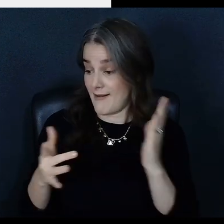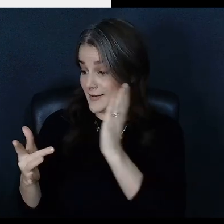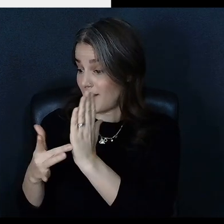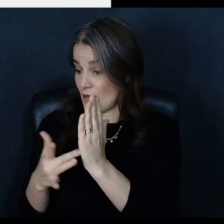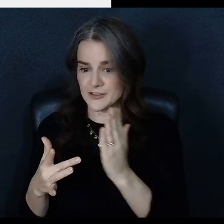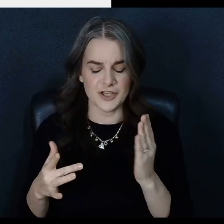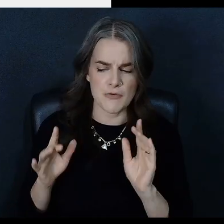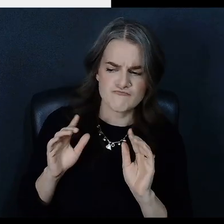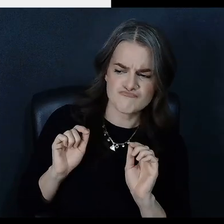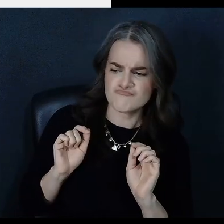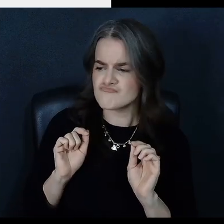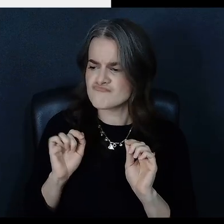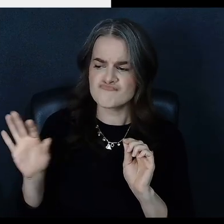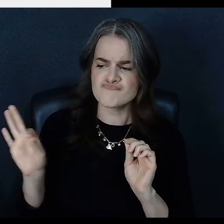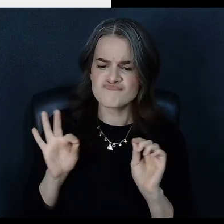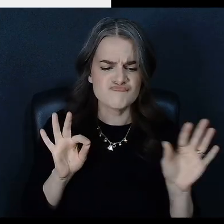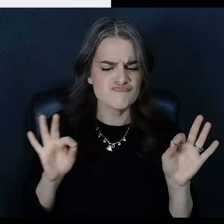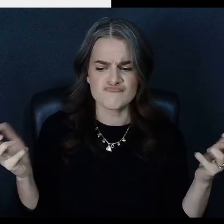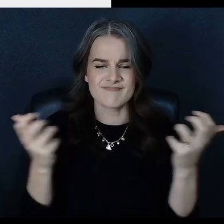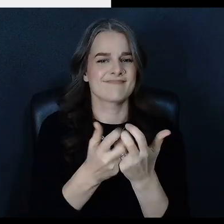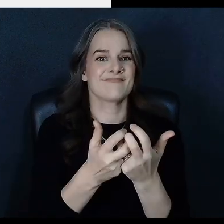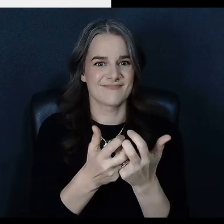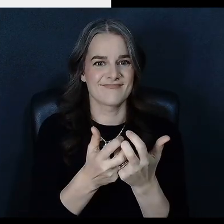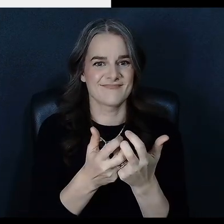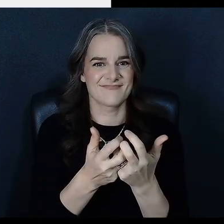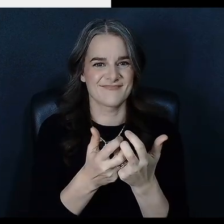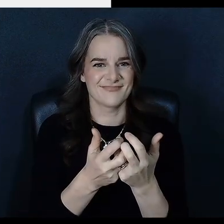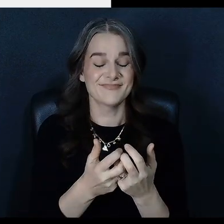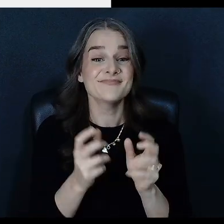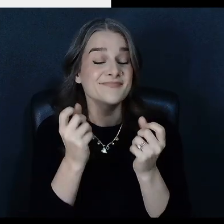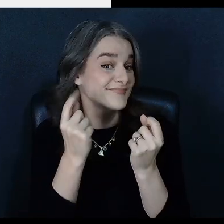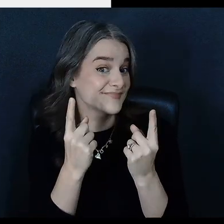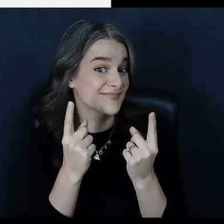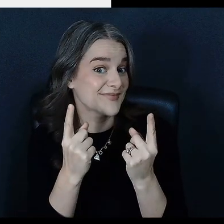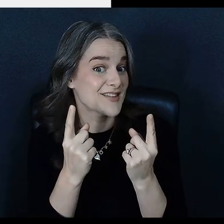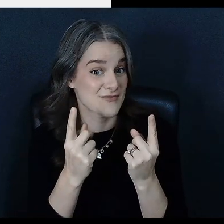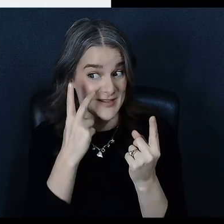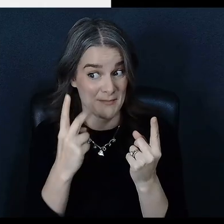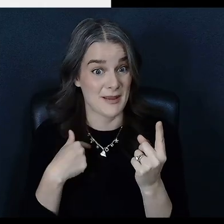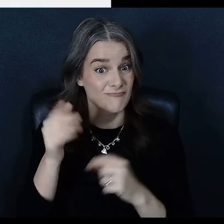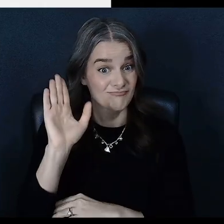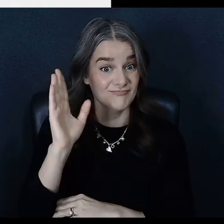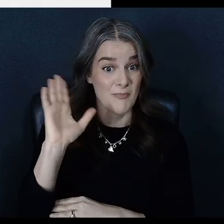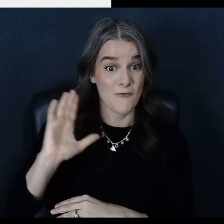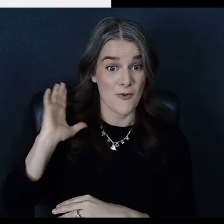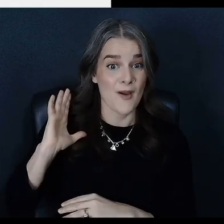If you've ever seen me talk, I will talk process first. I will always talk about the idea of how we find the right tool for someone.